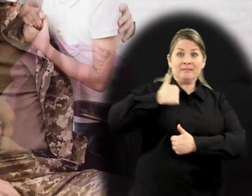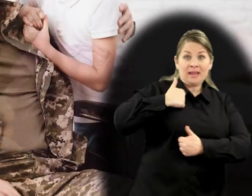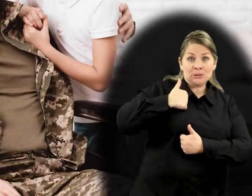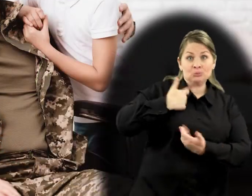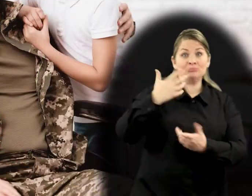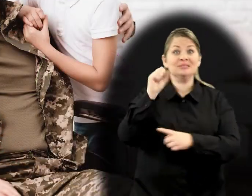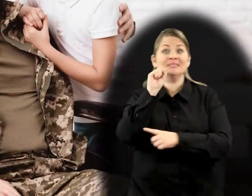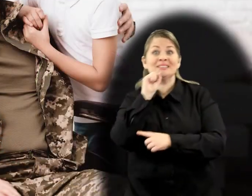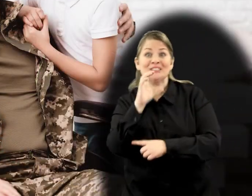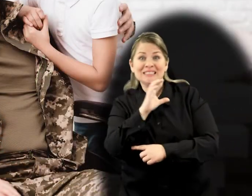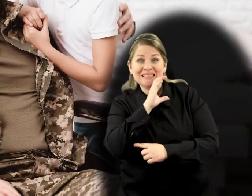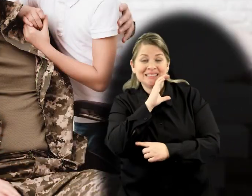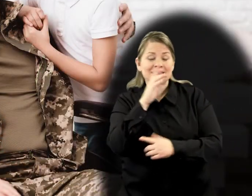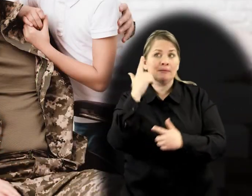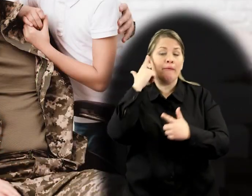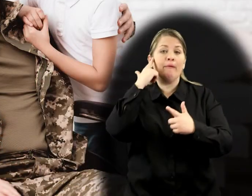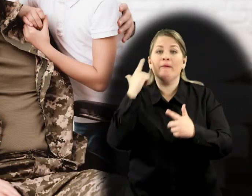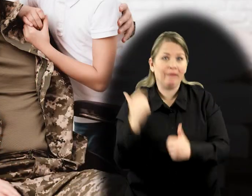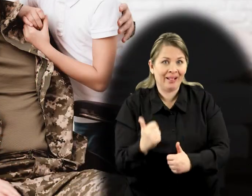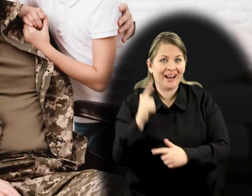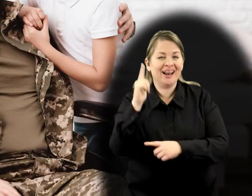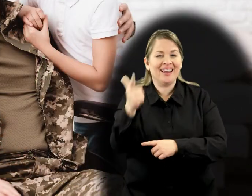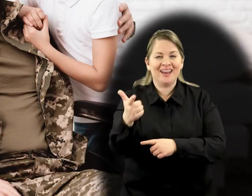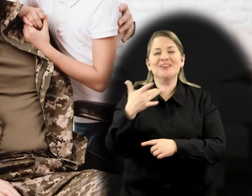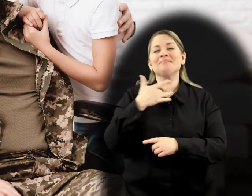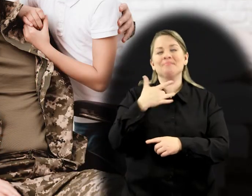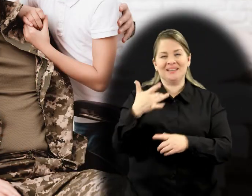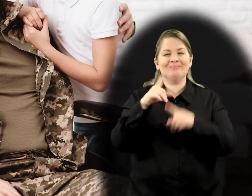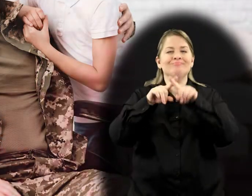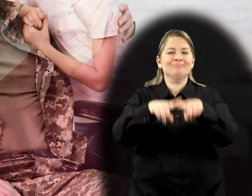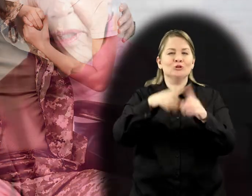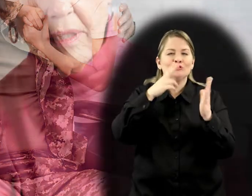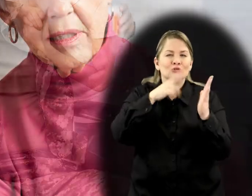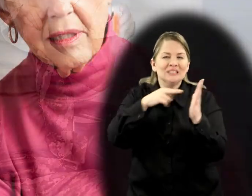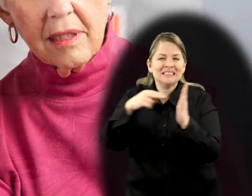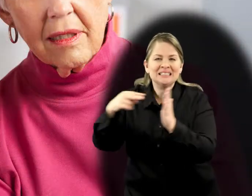Most people who lose their hearing later in life, such as veterans or seniors,